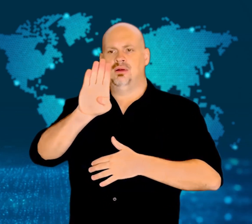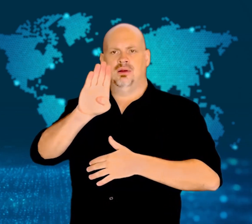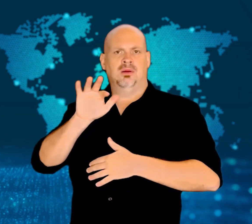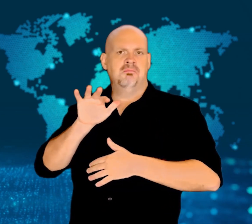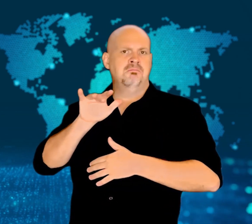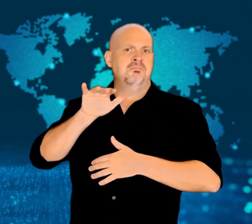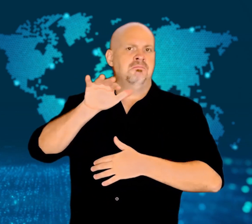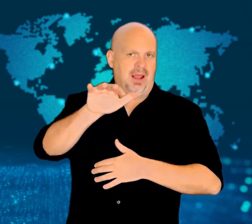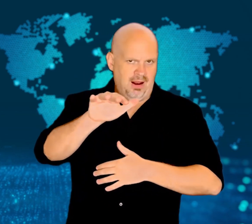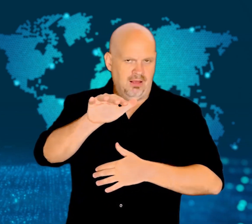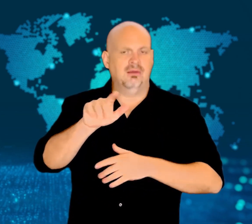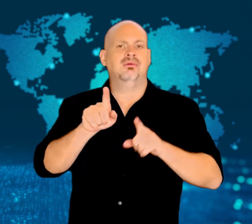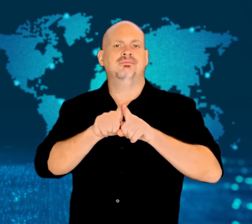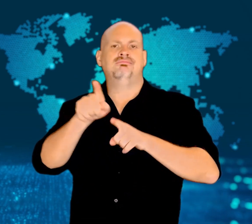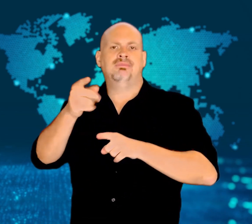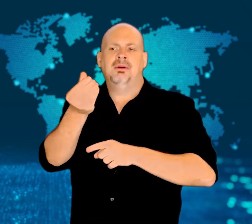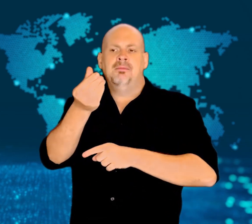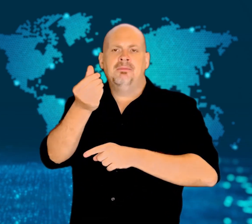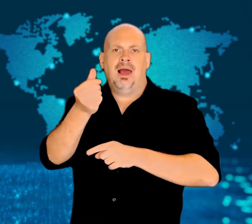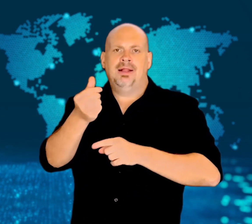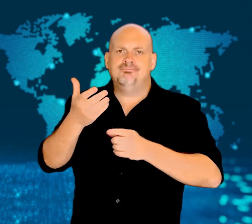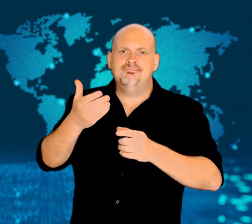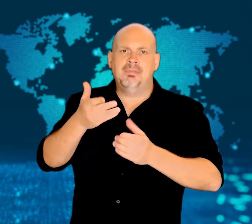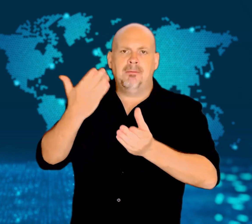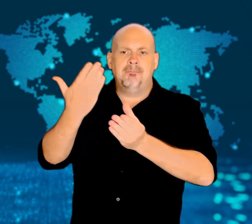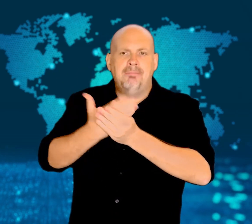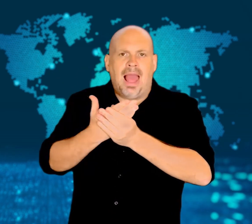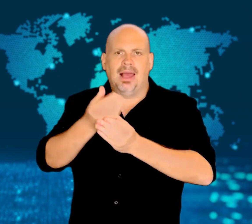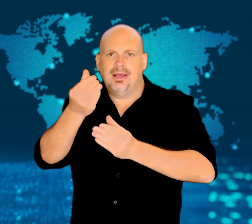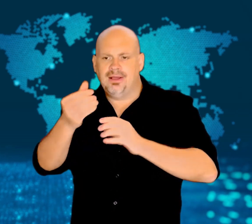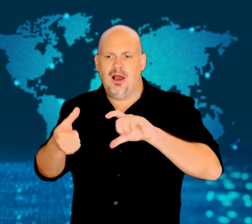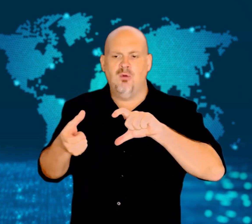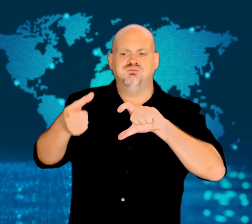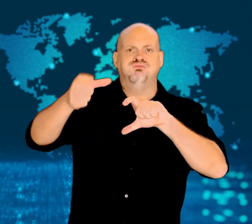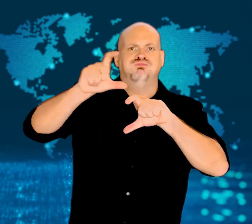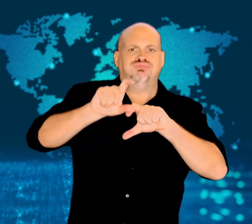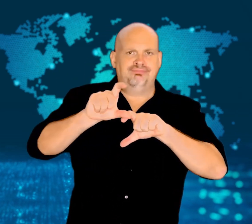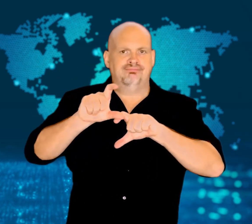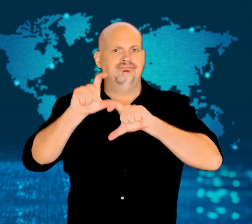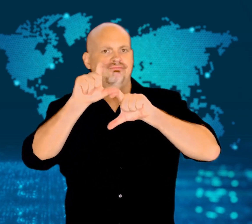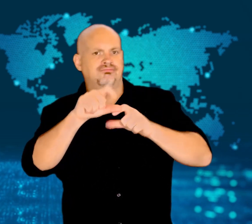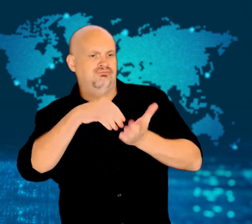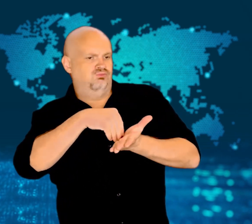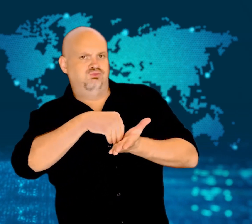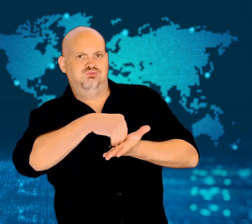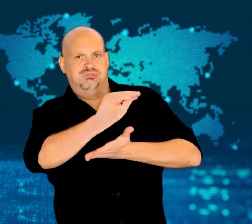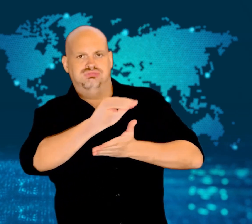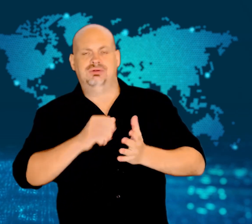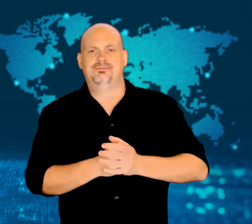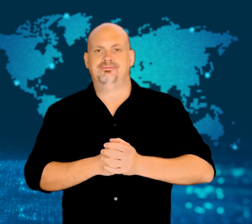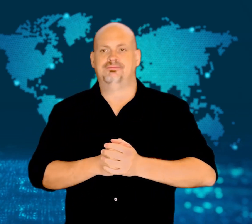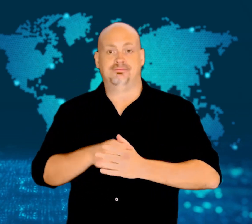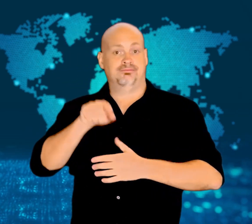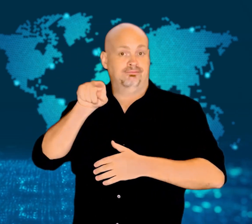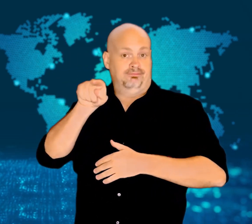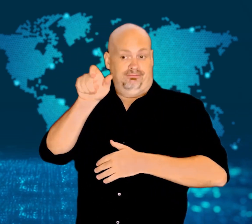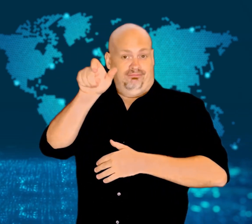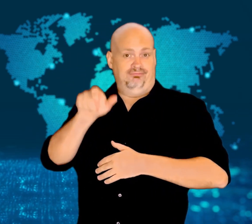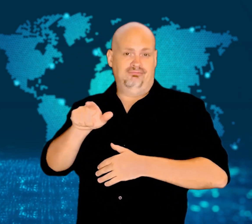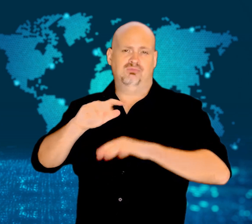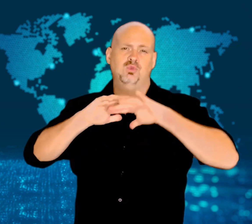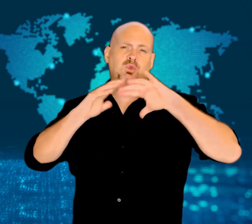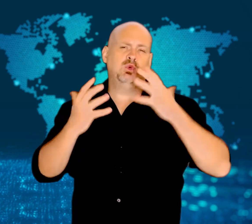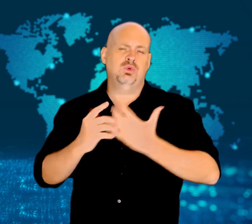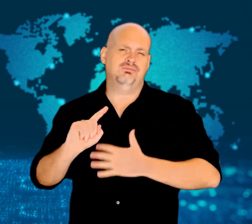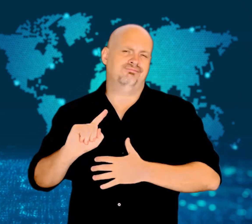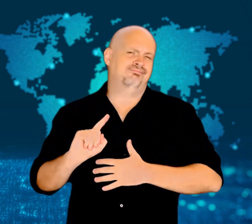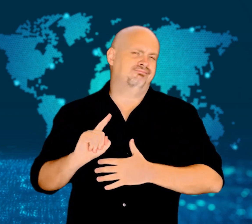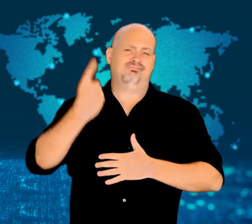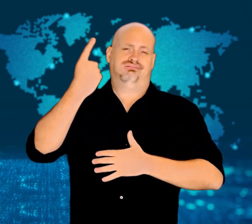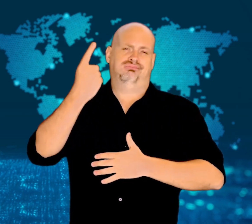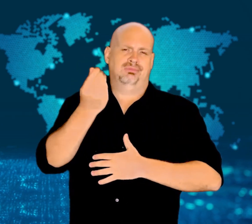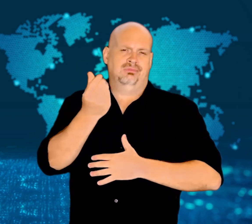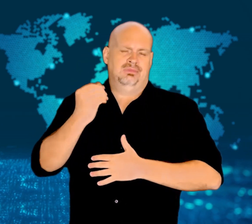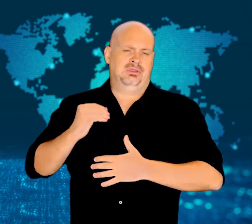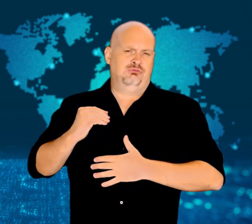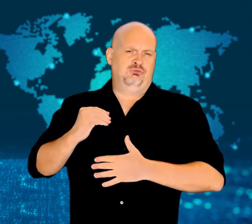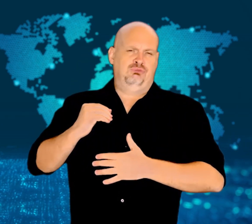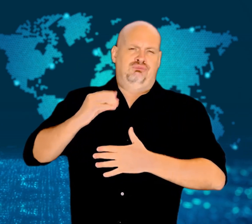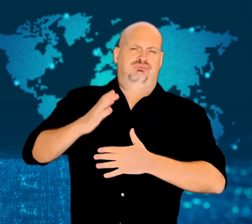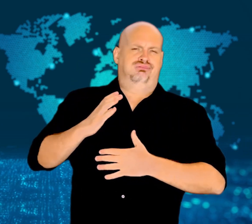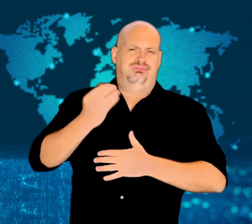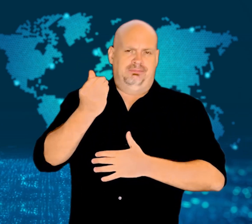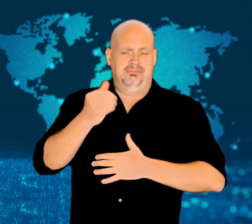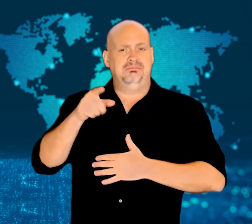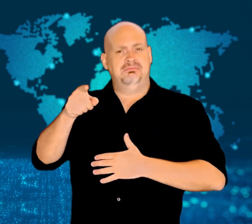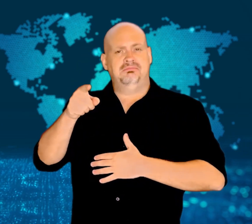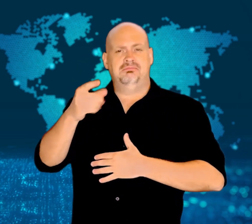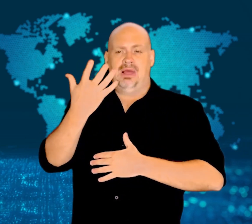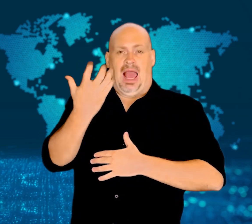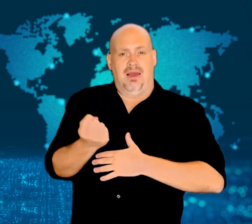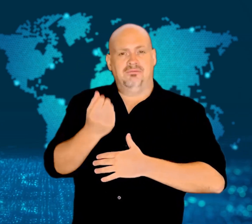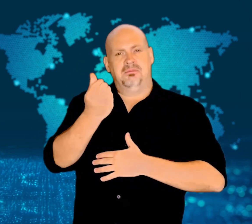He is known as the wealthiest person in the world with